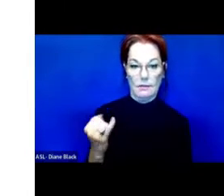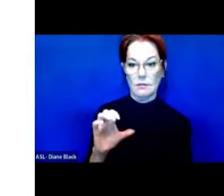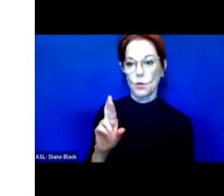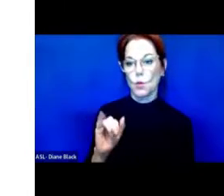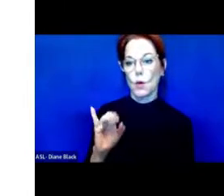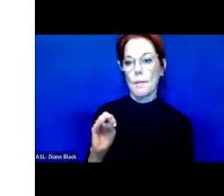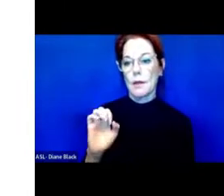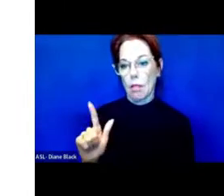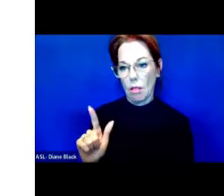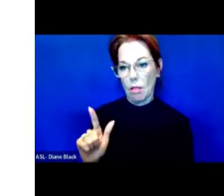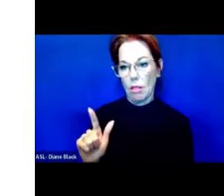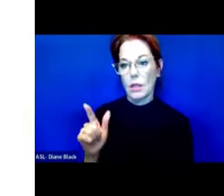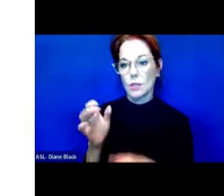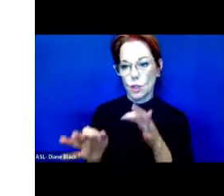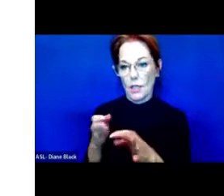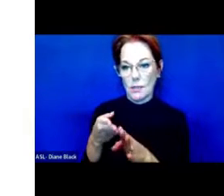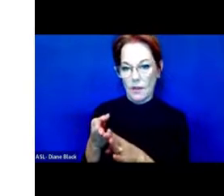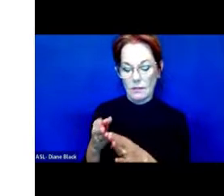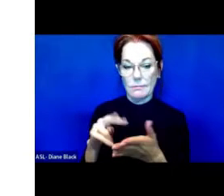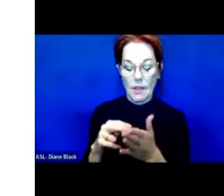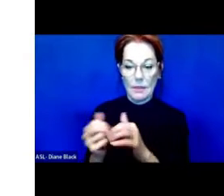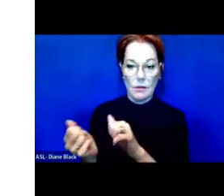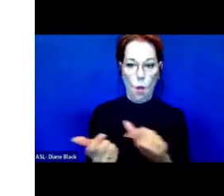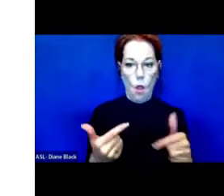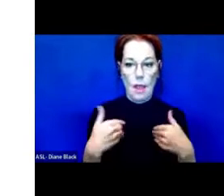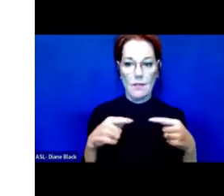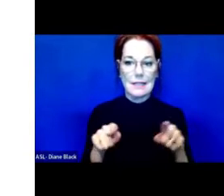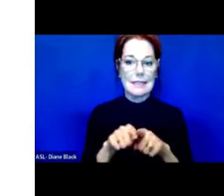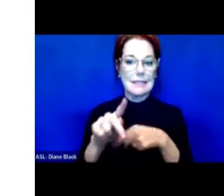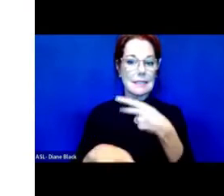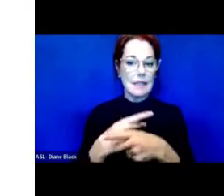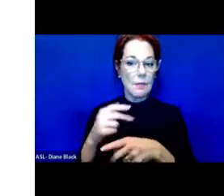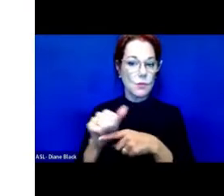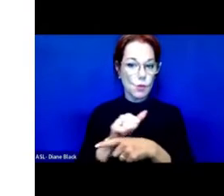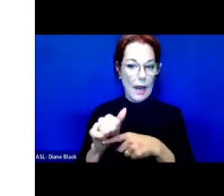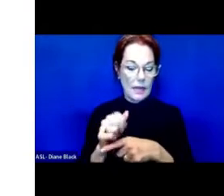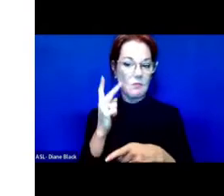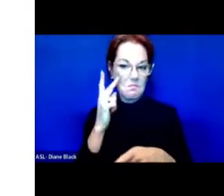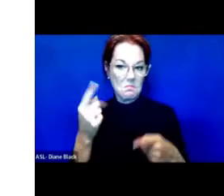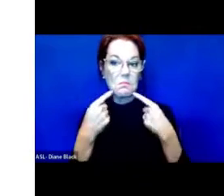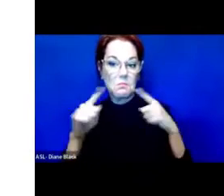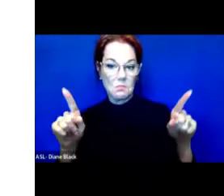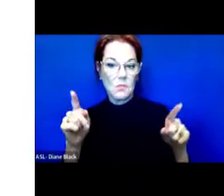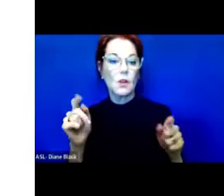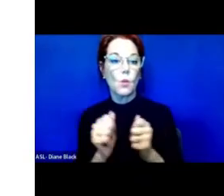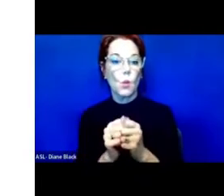everyone's getting the same type of training, we've seen that work a lot with on the behavioral health side, so mental health, substance use, a